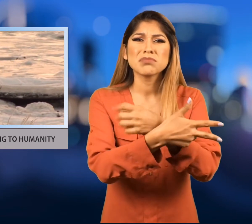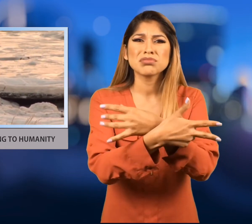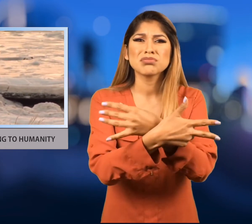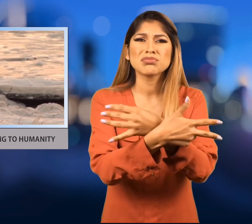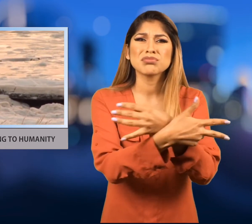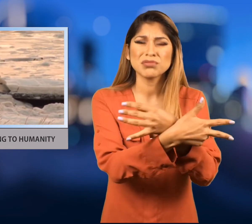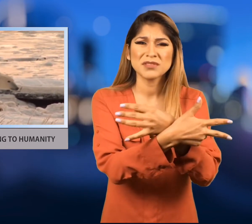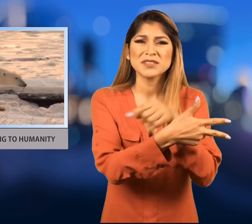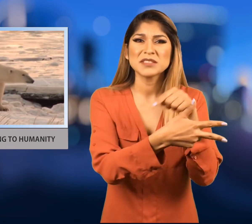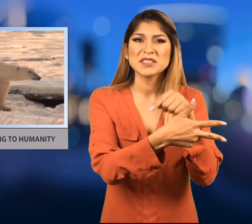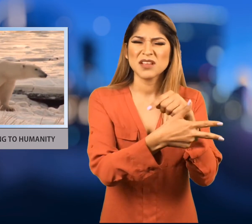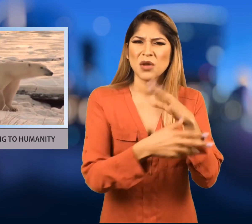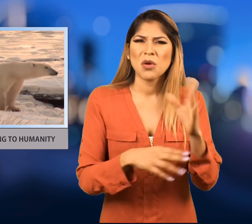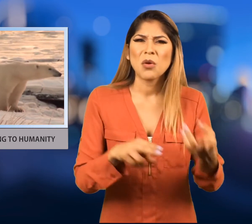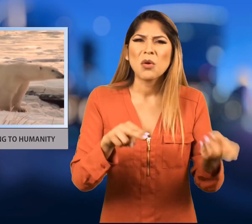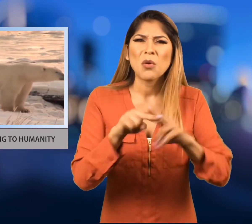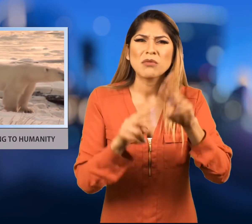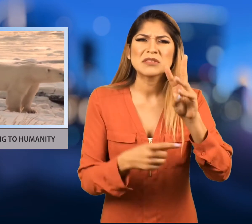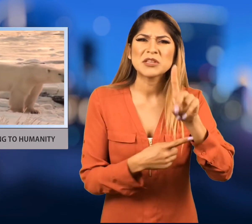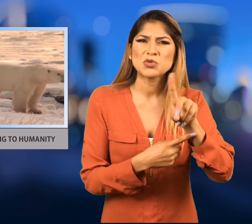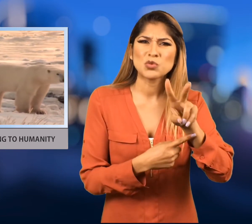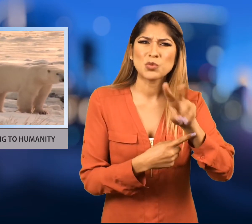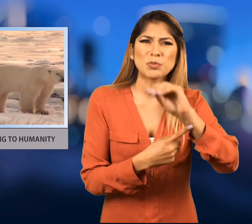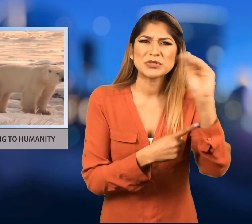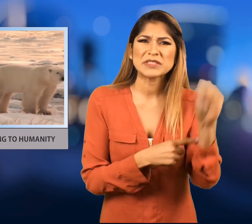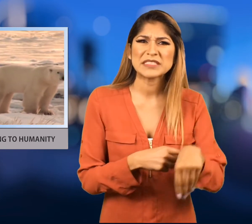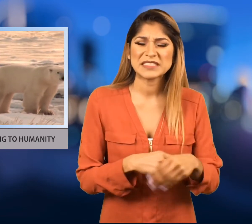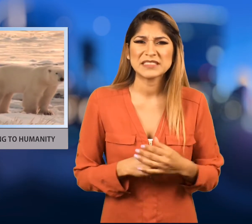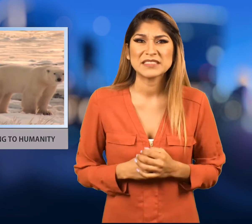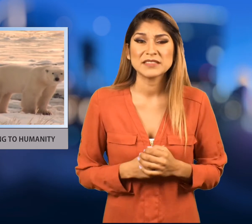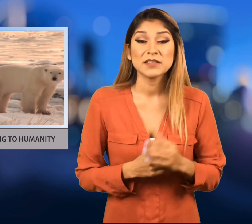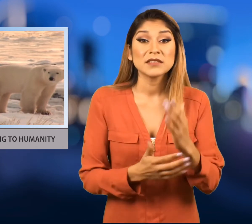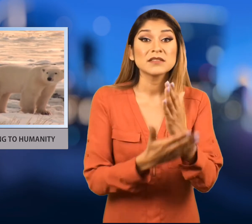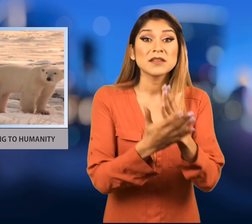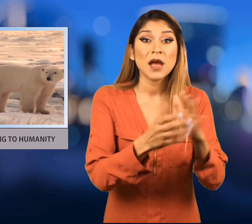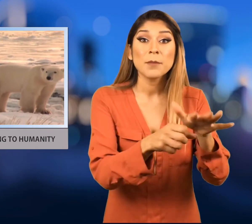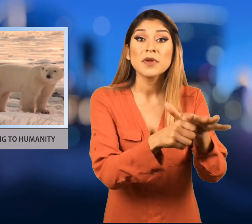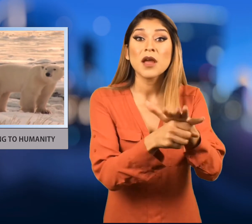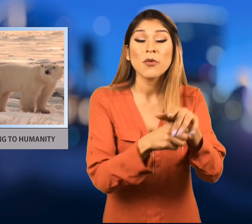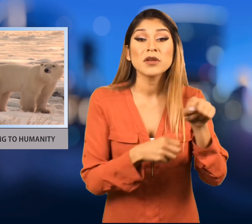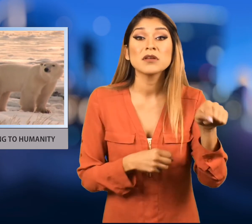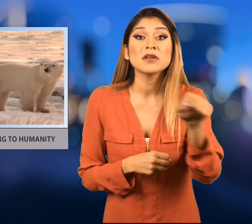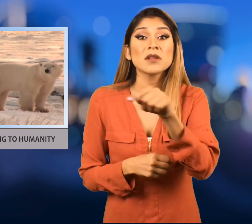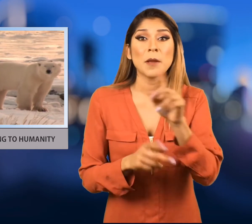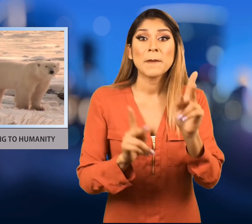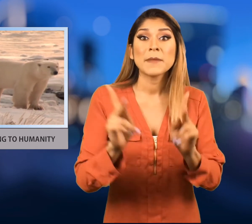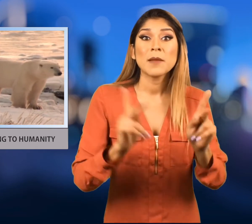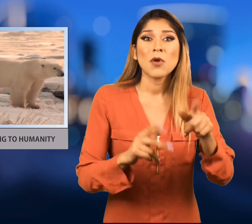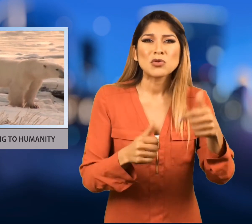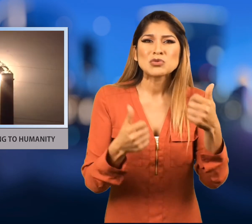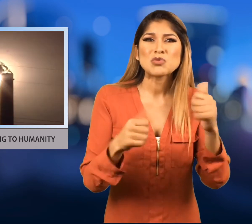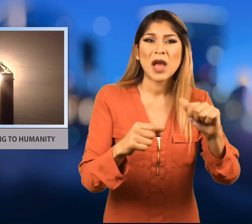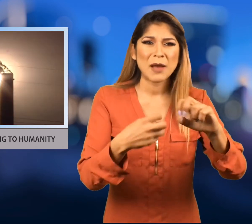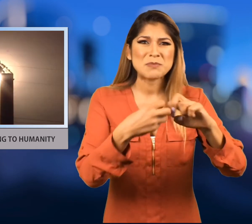by 62 percent. The only area where mankind has made progress